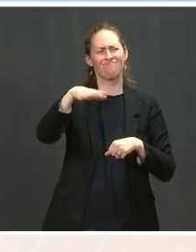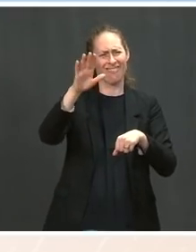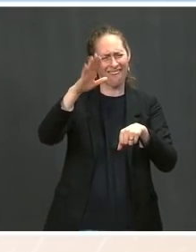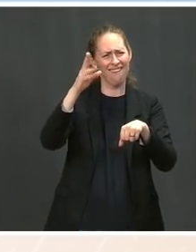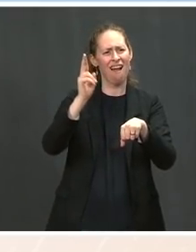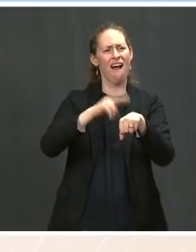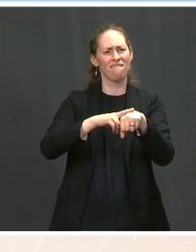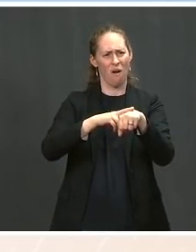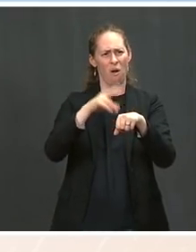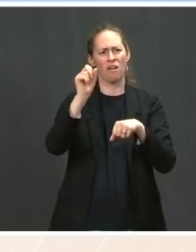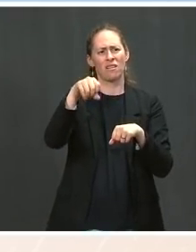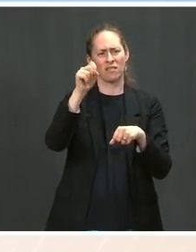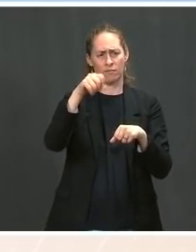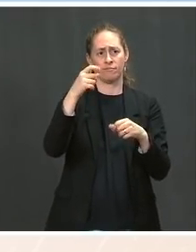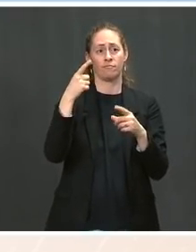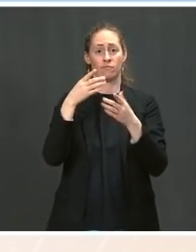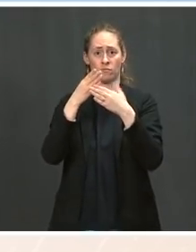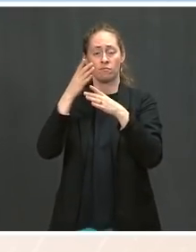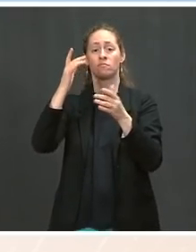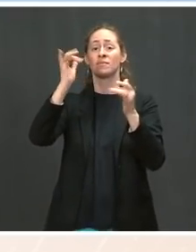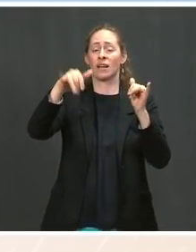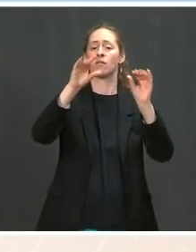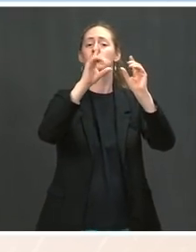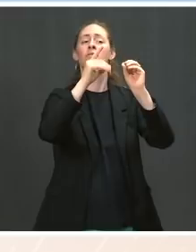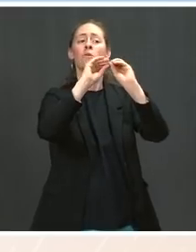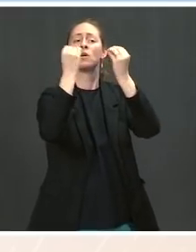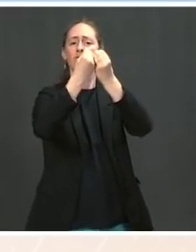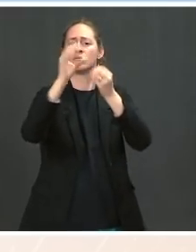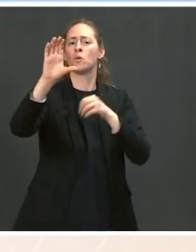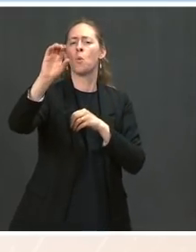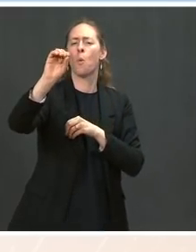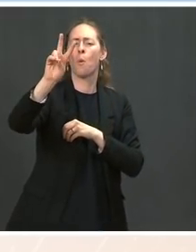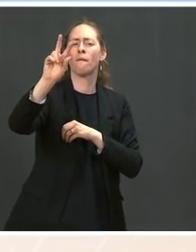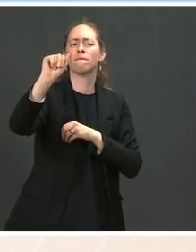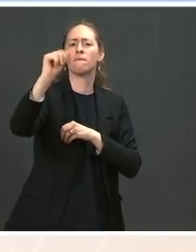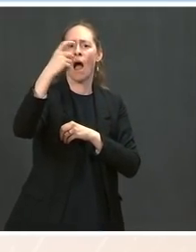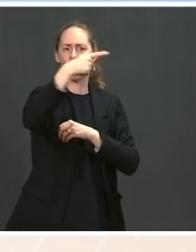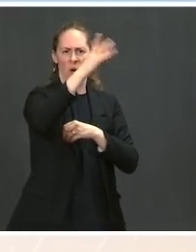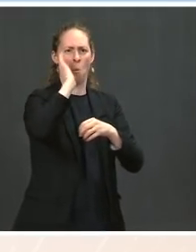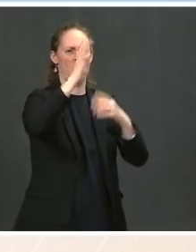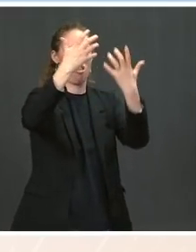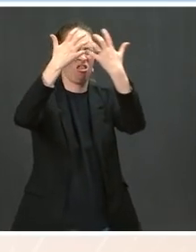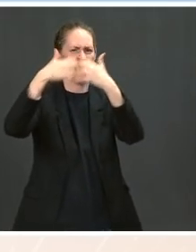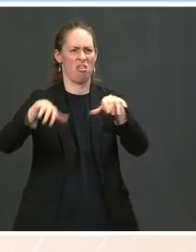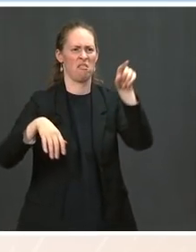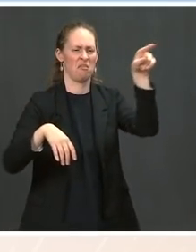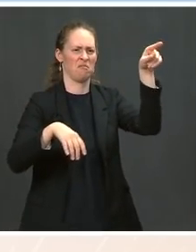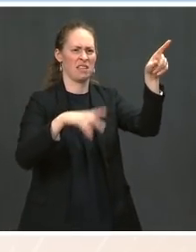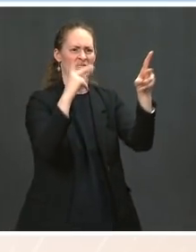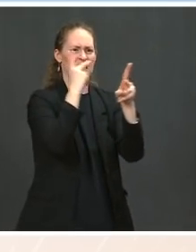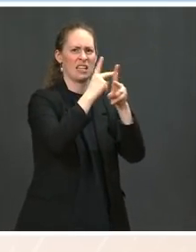I know there are requests from around the world for a range of tools and resources. I can check if there's anything that's going to Brazil more specifically.